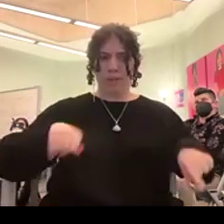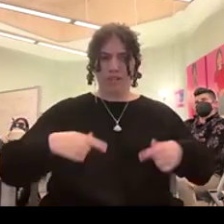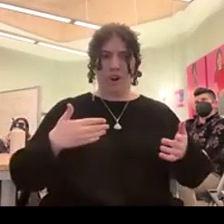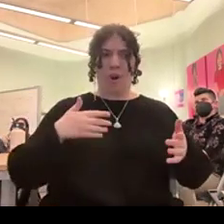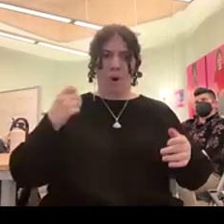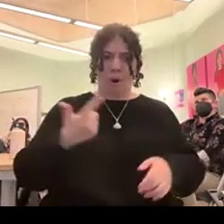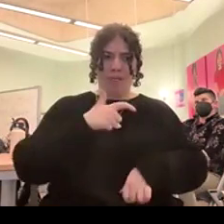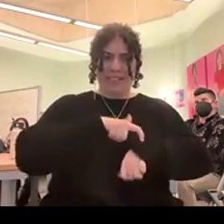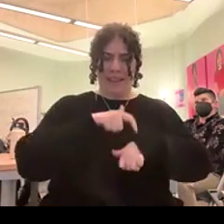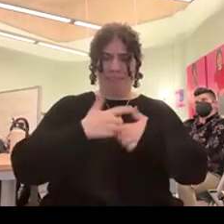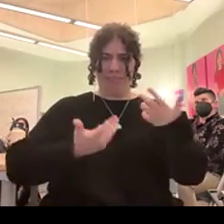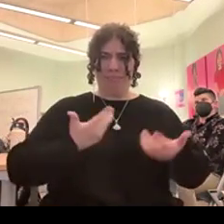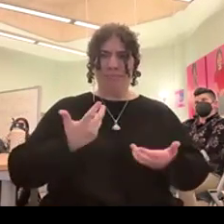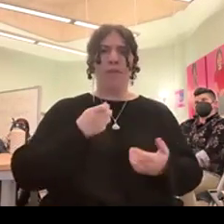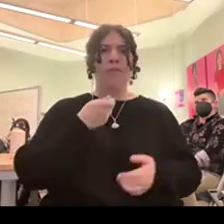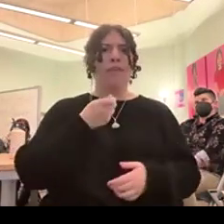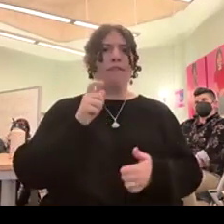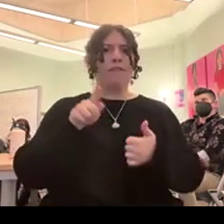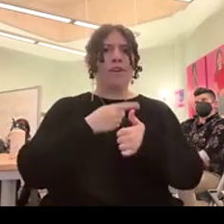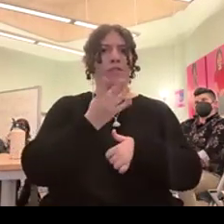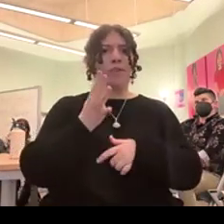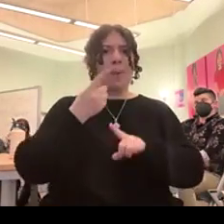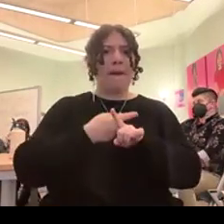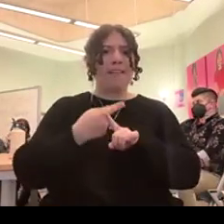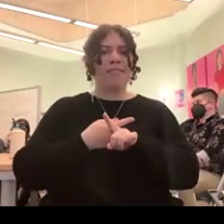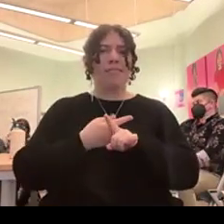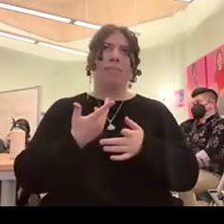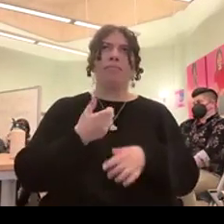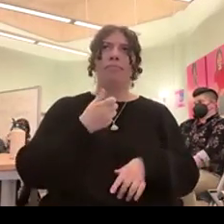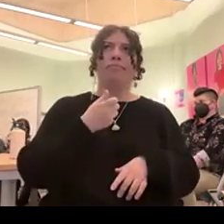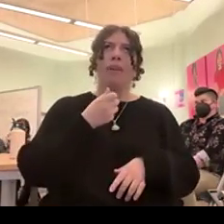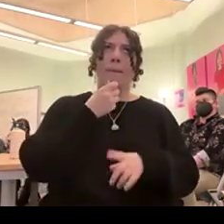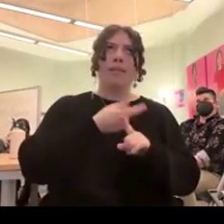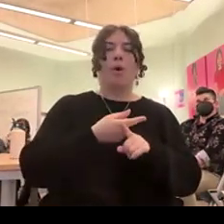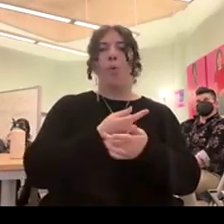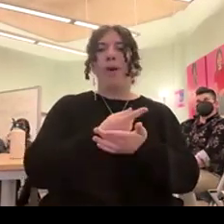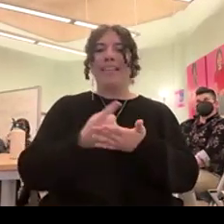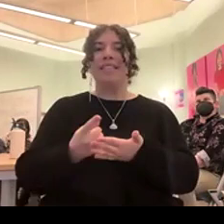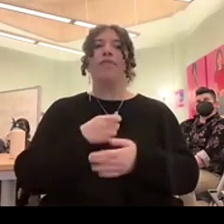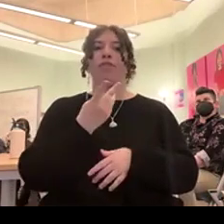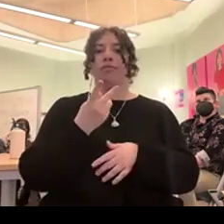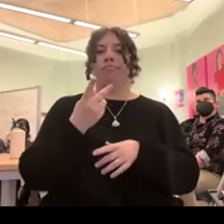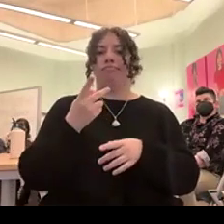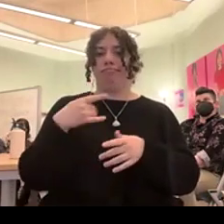I use my wheelchair all the time." And for the first couple months, maybe not months,